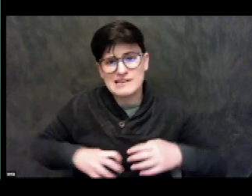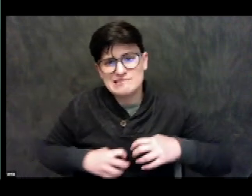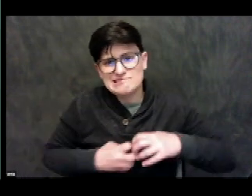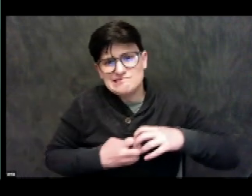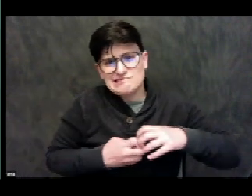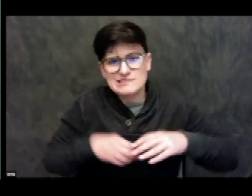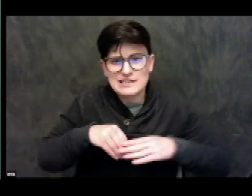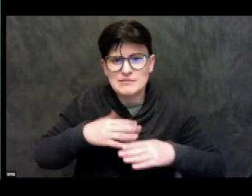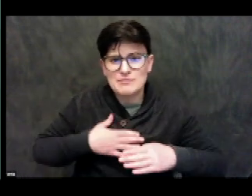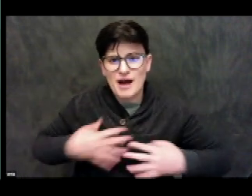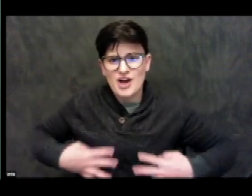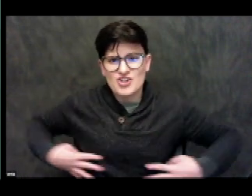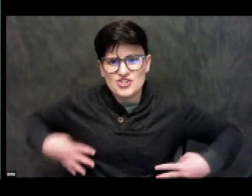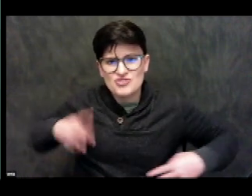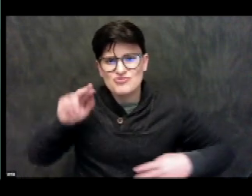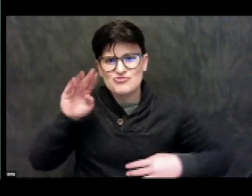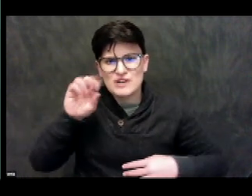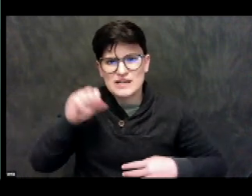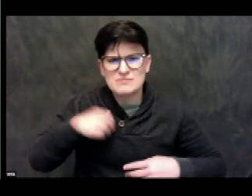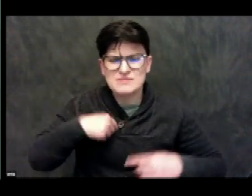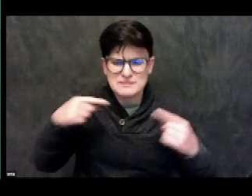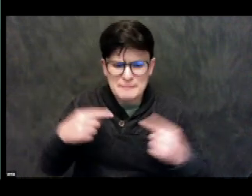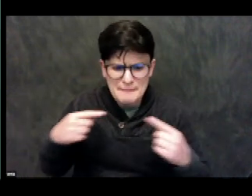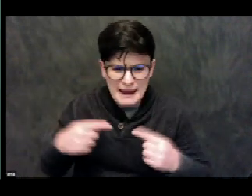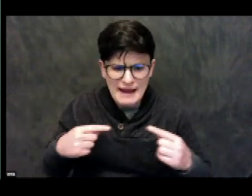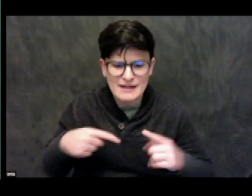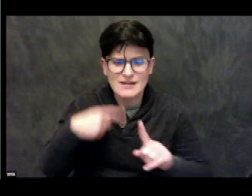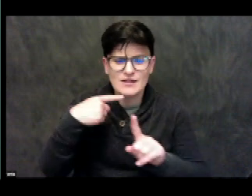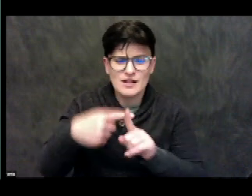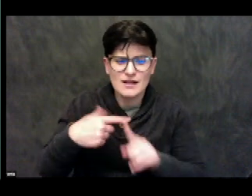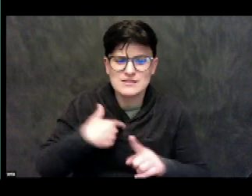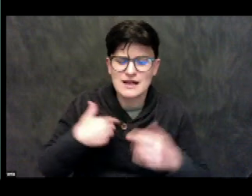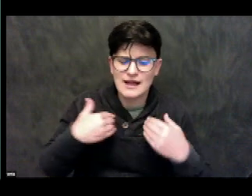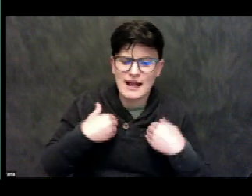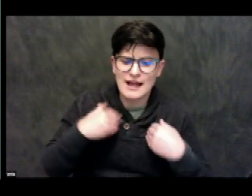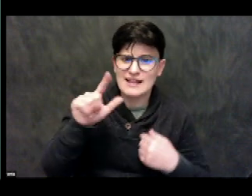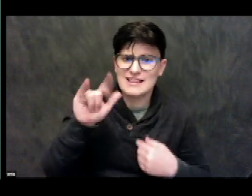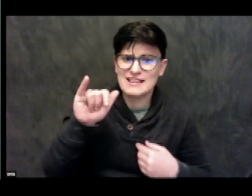I was on like an over the counter medication for acid reflux.